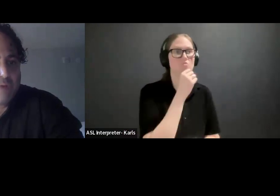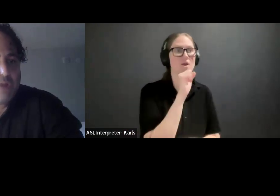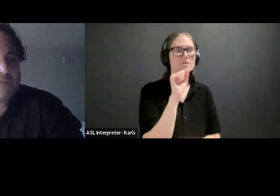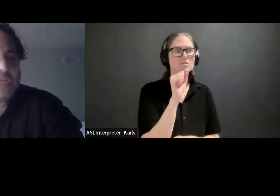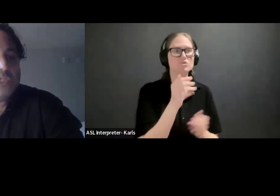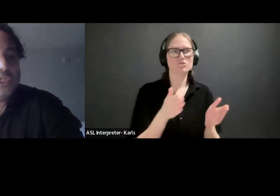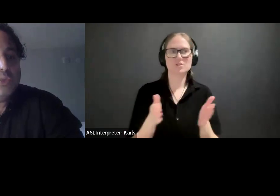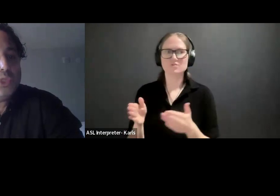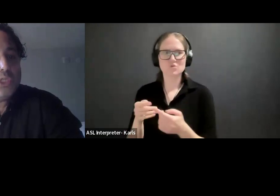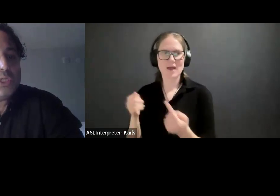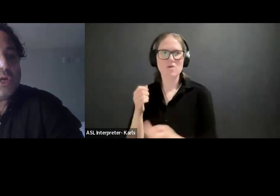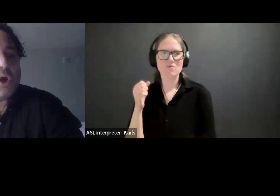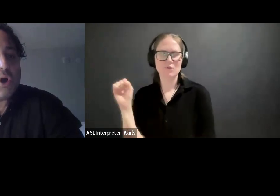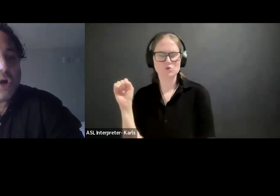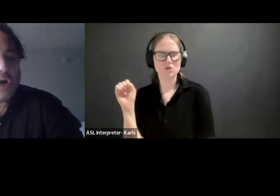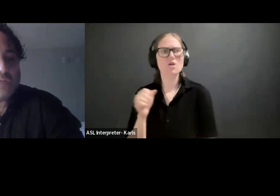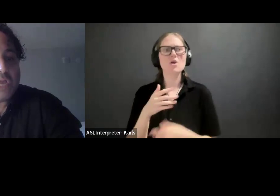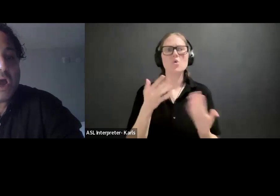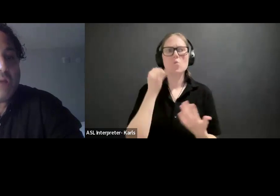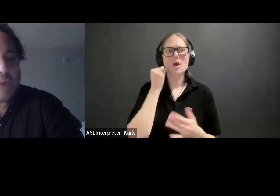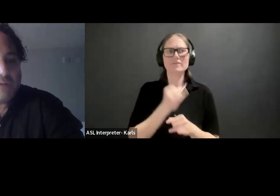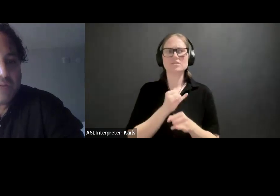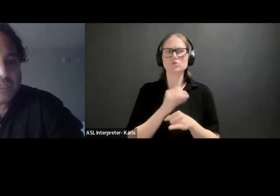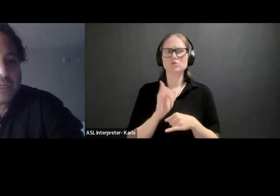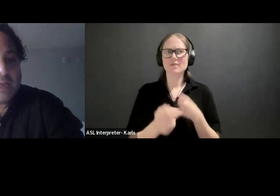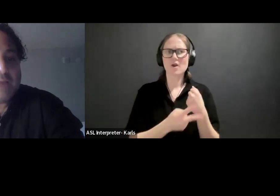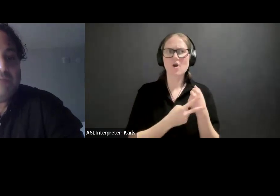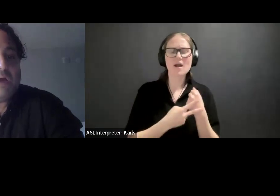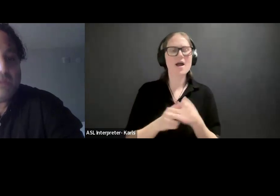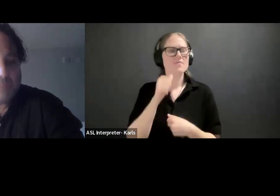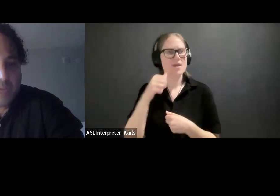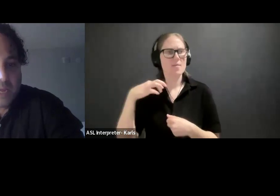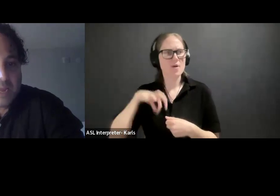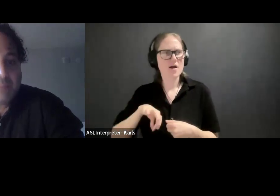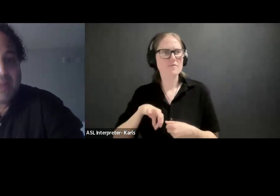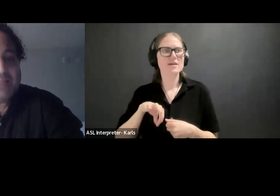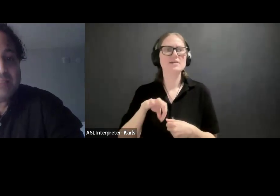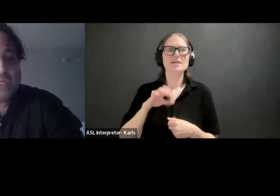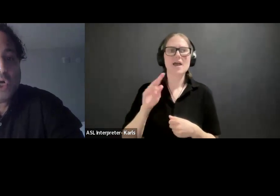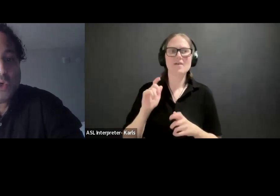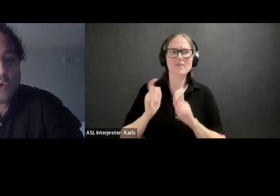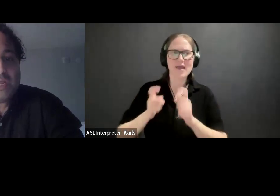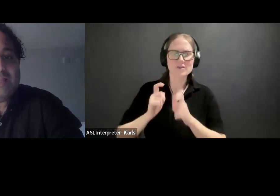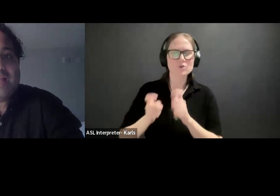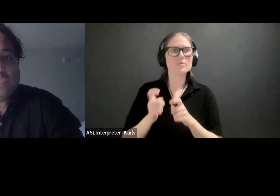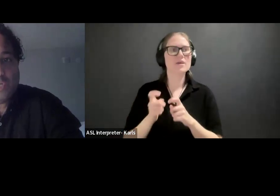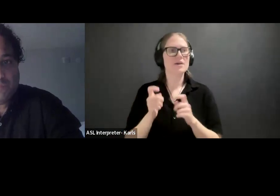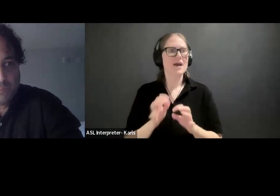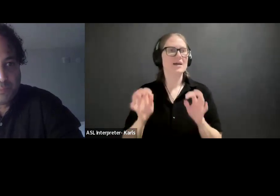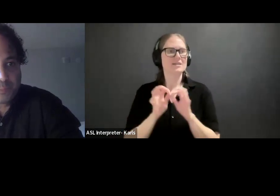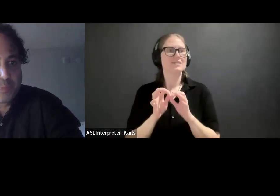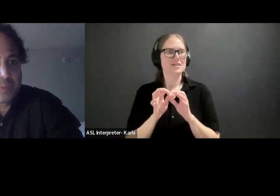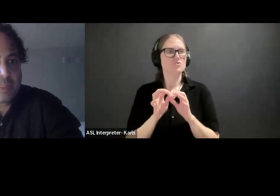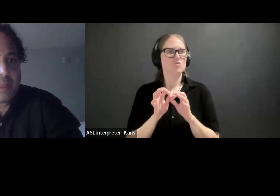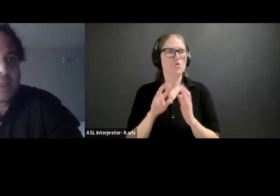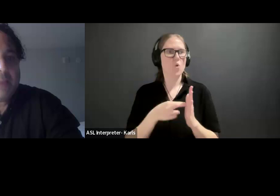And what if institutions like archives, nonprofits, and philanthropy play the central role in that shift?